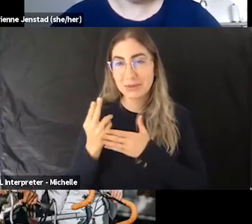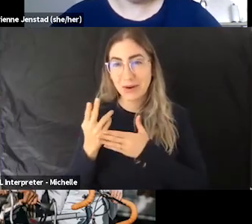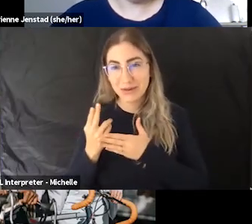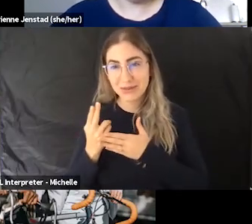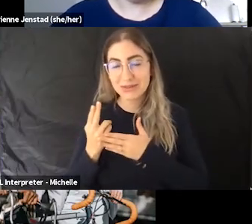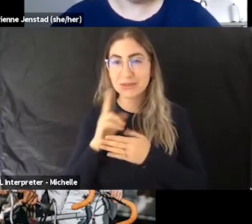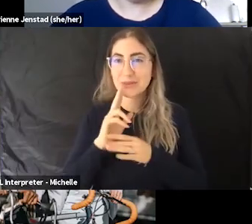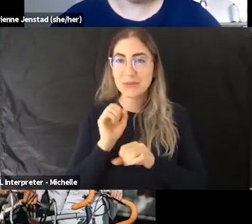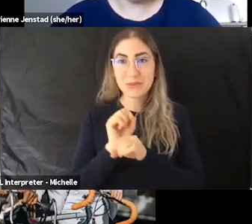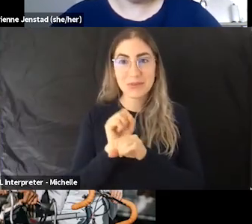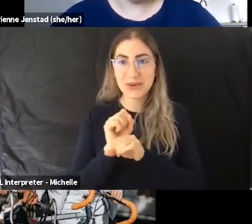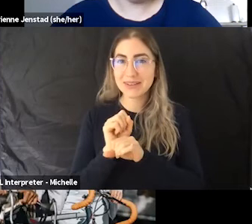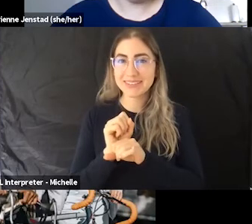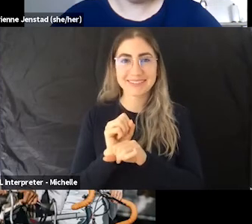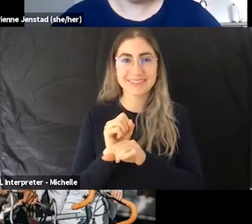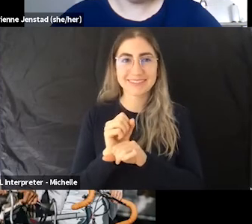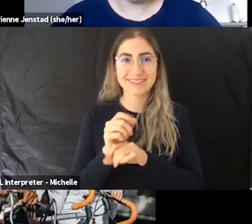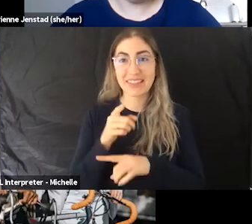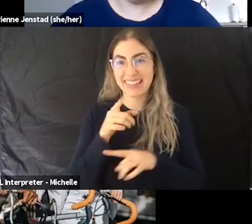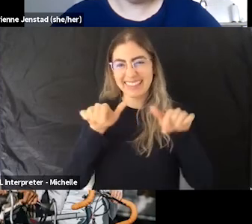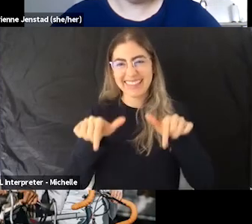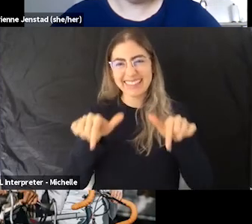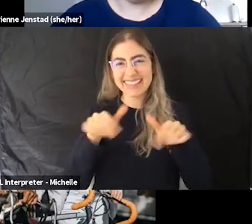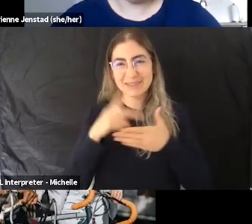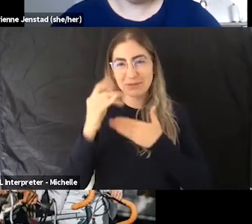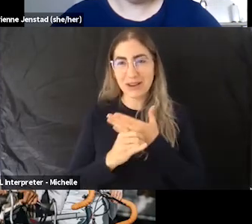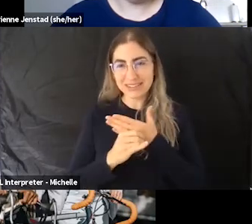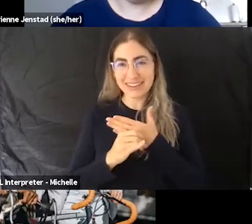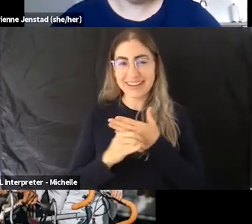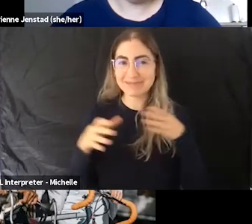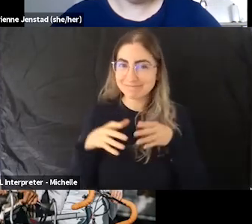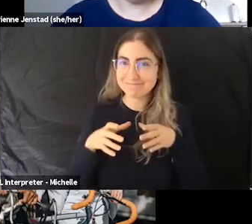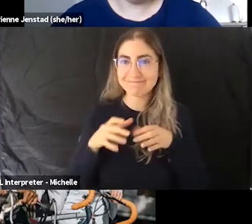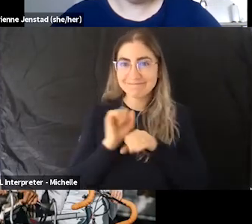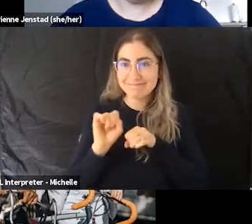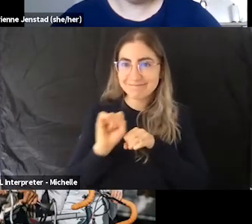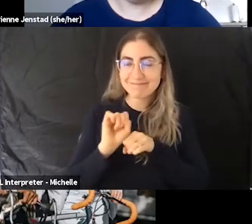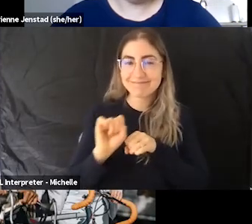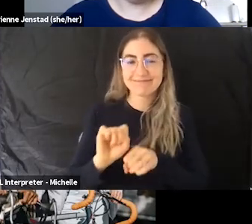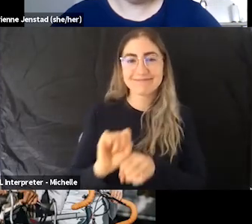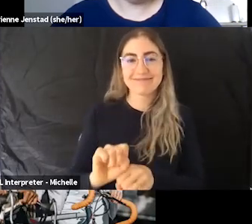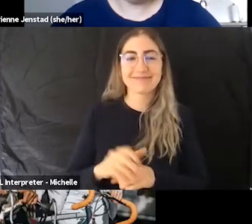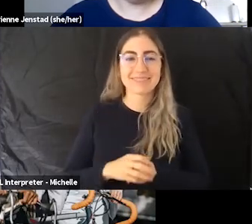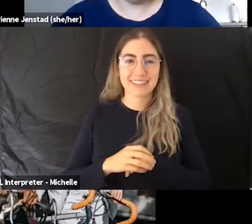YOU ALL TAKING THE TIME TO DO THAT. THANK YOU TO OUR SPONSOR , THE PROJECT SPONSOR